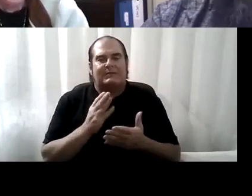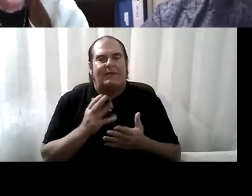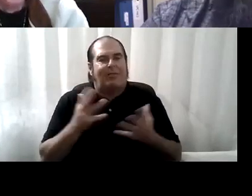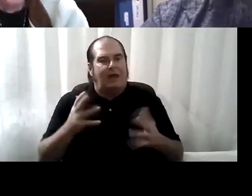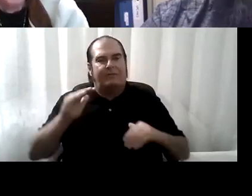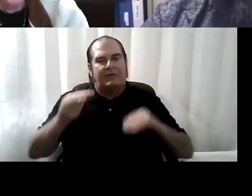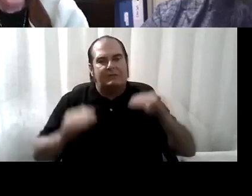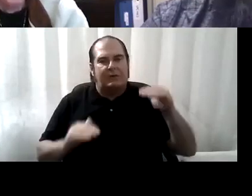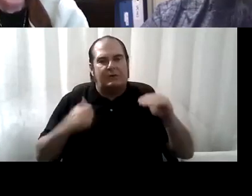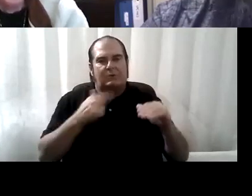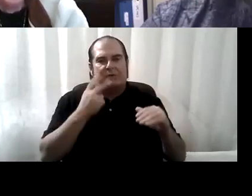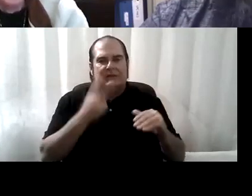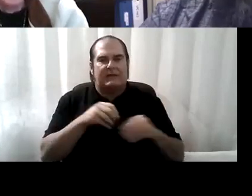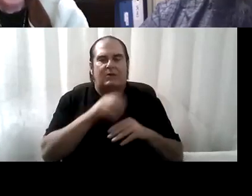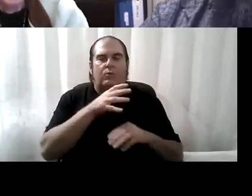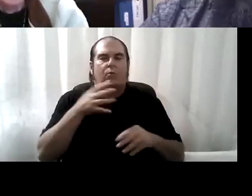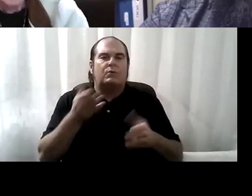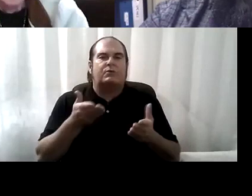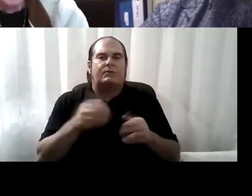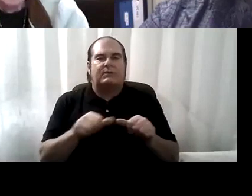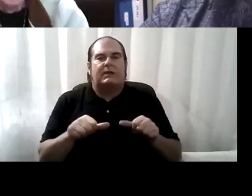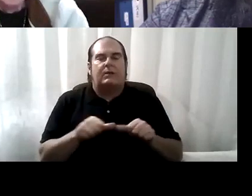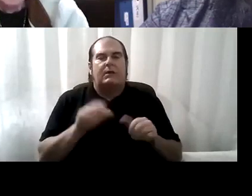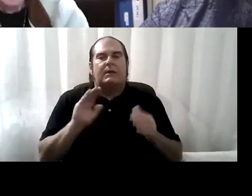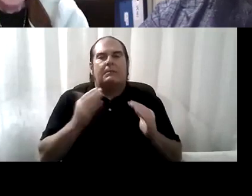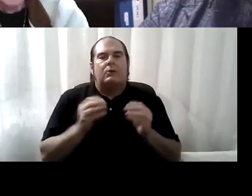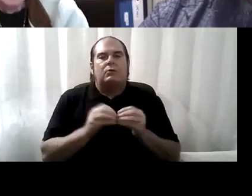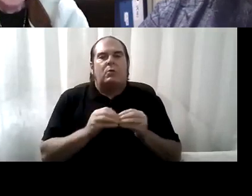in a rural service area, compared to a more urban one.